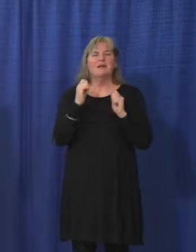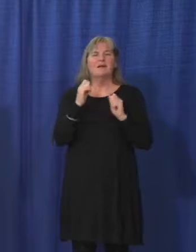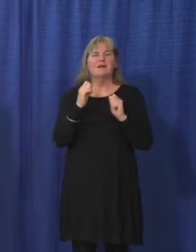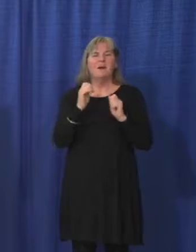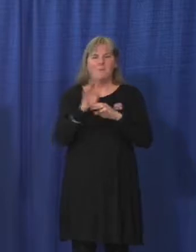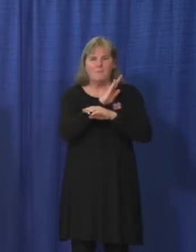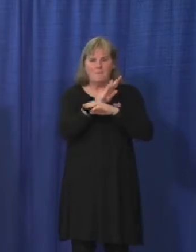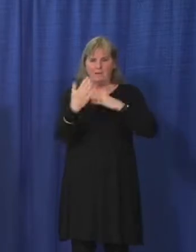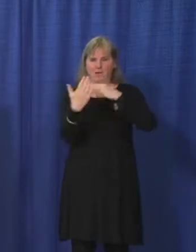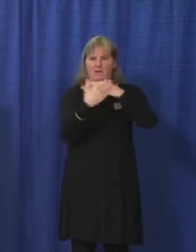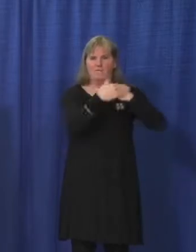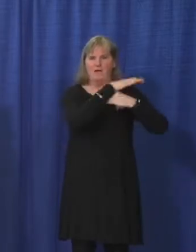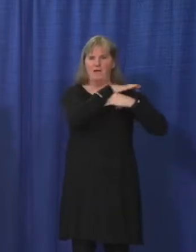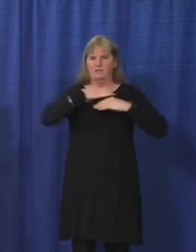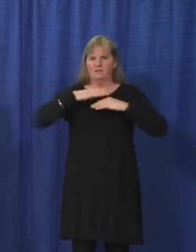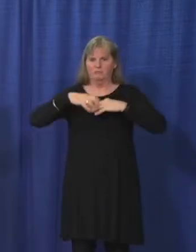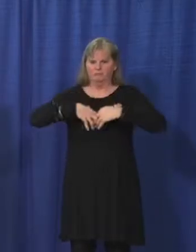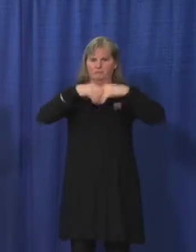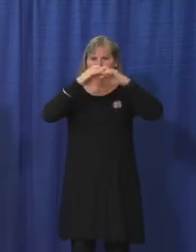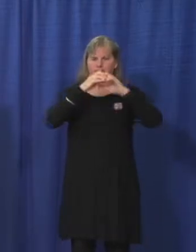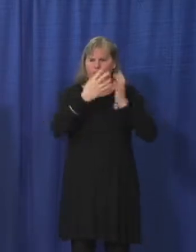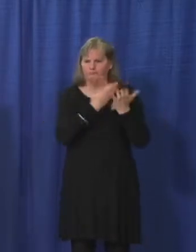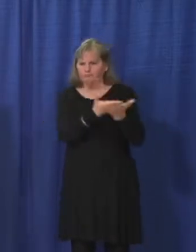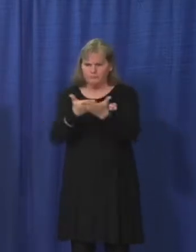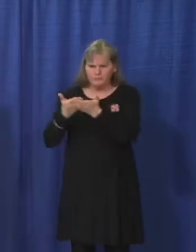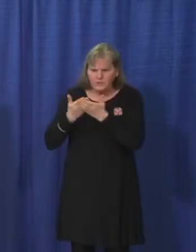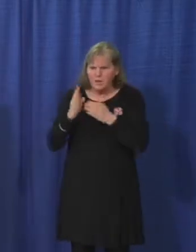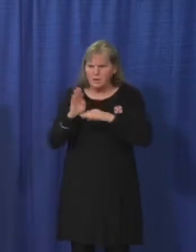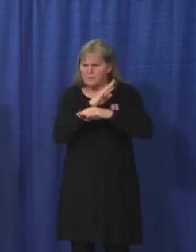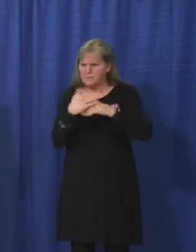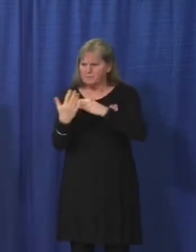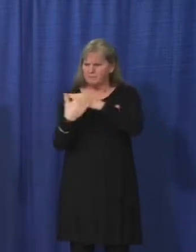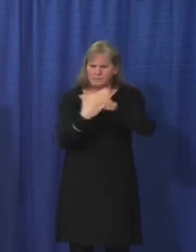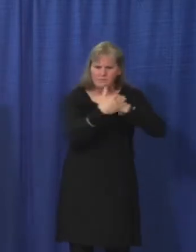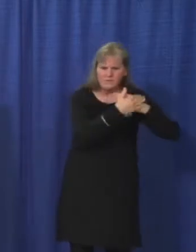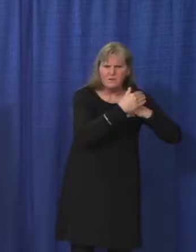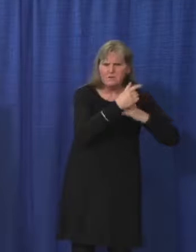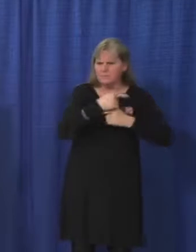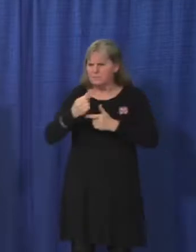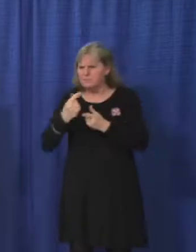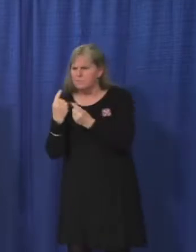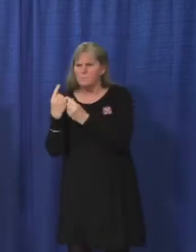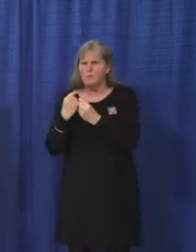ensure the needs of Yukon's business community were hurt. The tourism accommodation sector